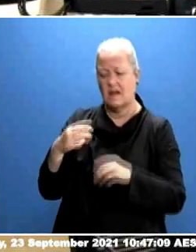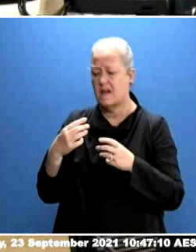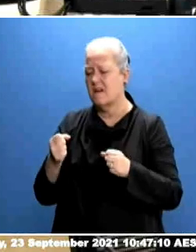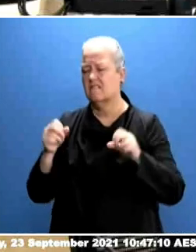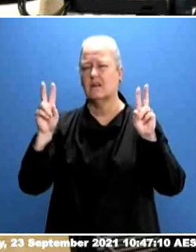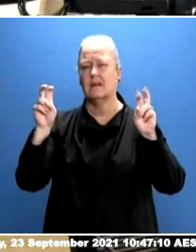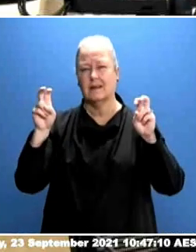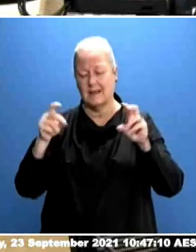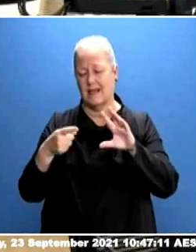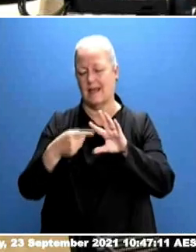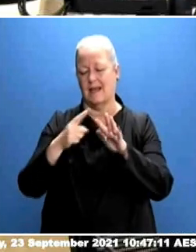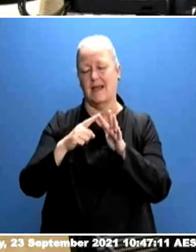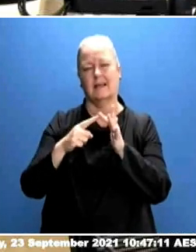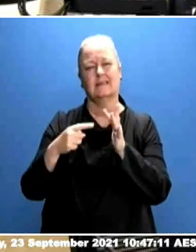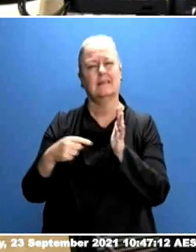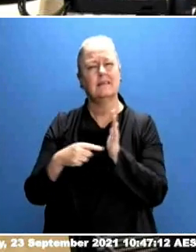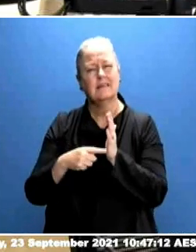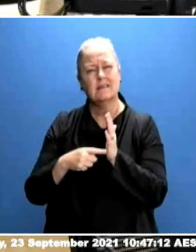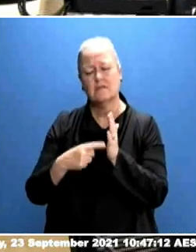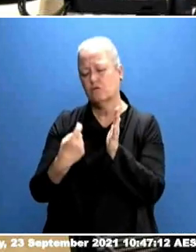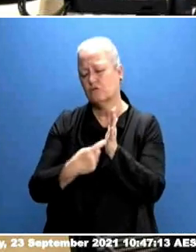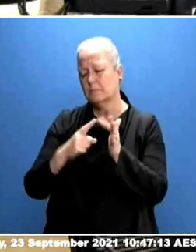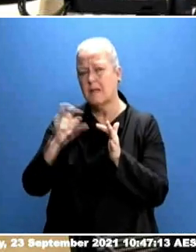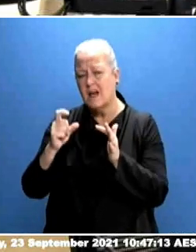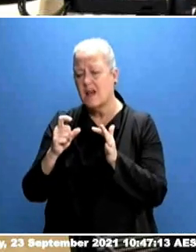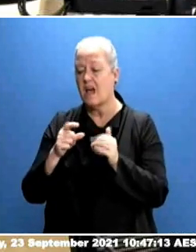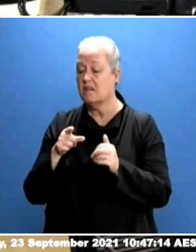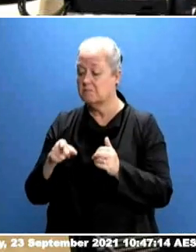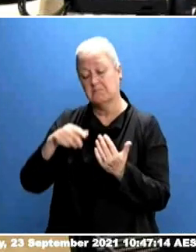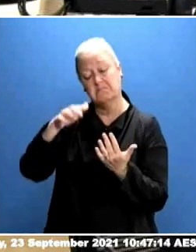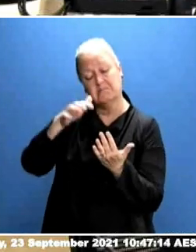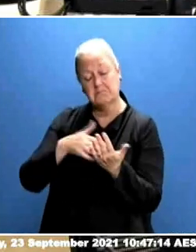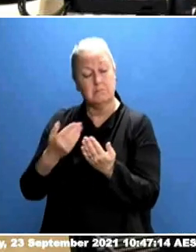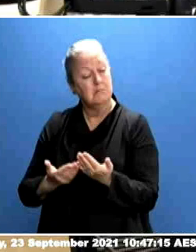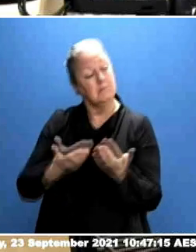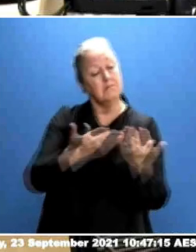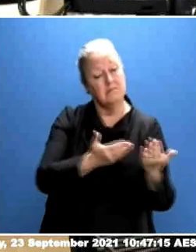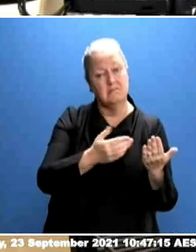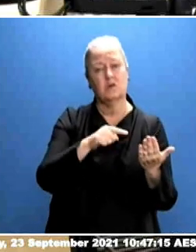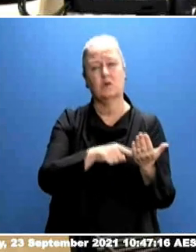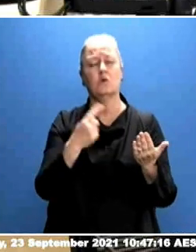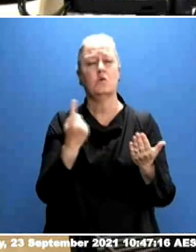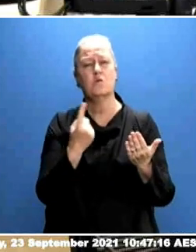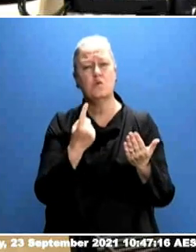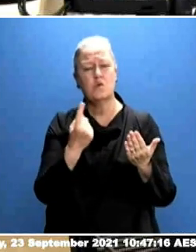or something which goes to the case worker or to the care team to say, these are the things that must be followed up